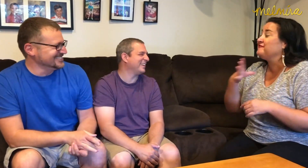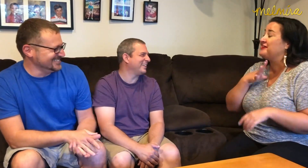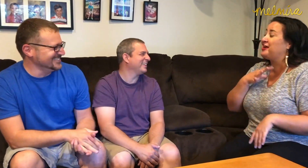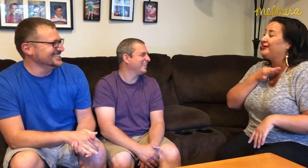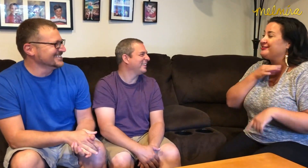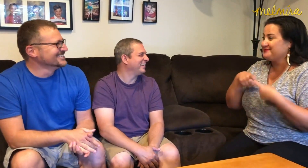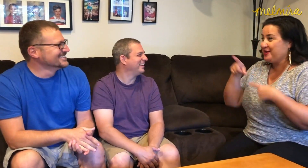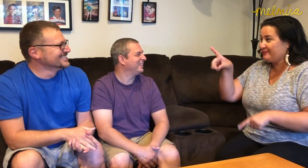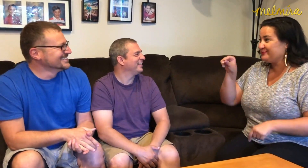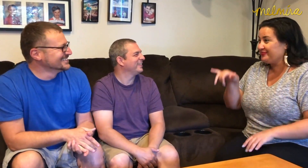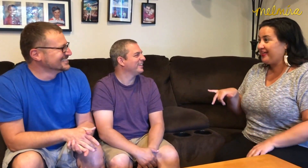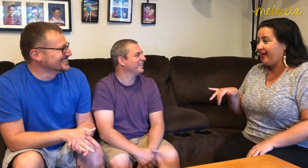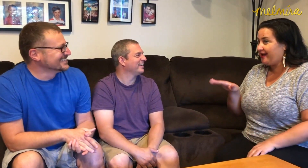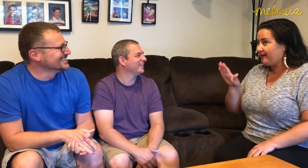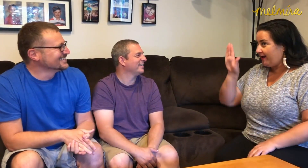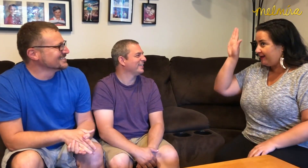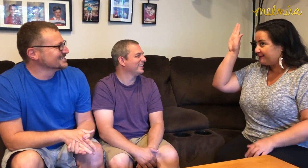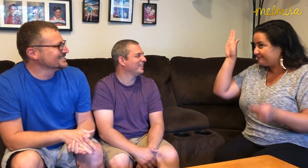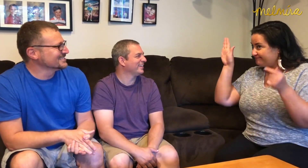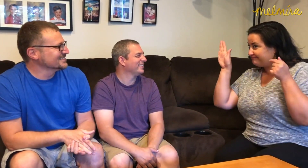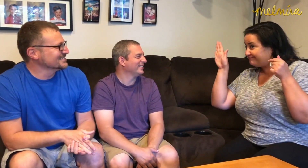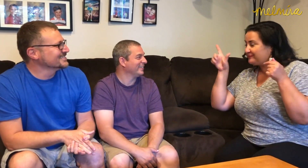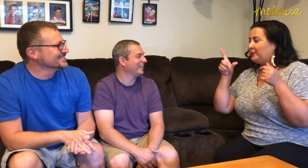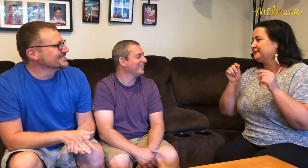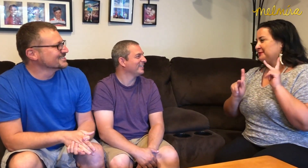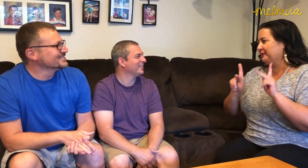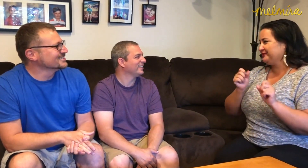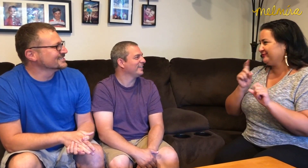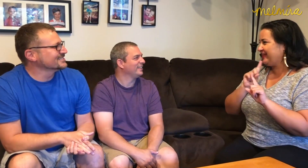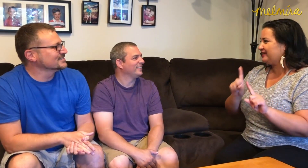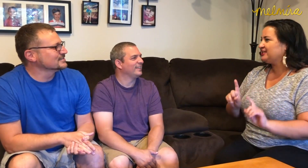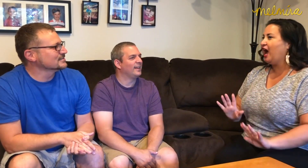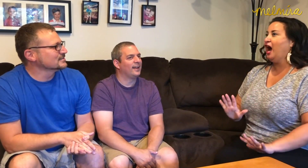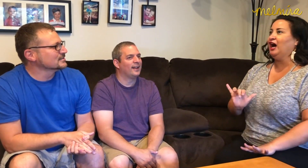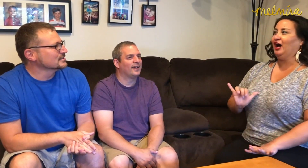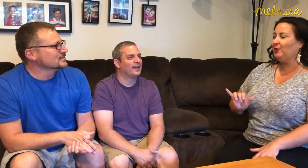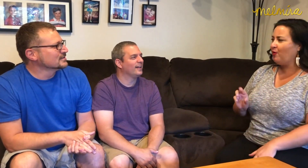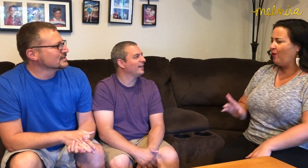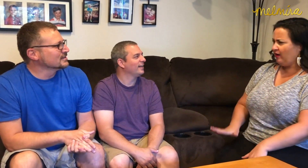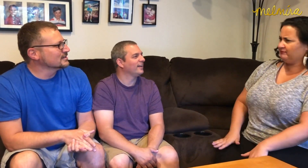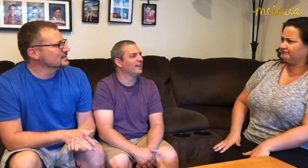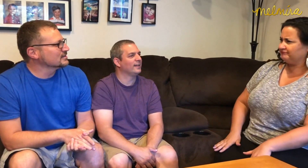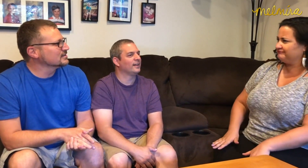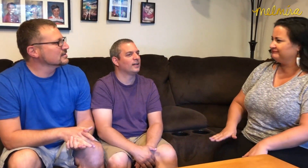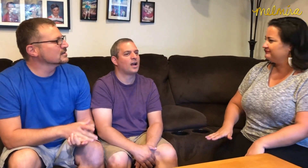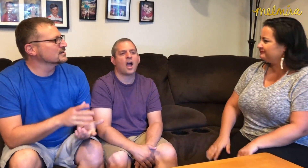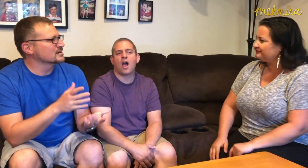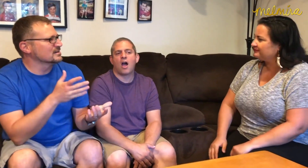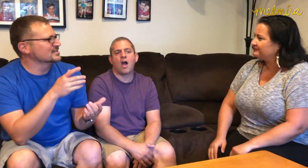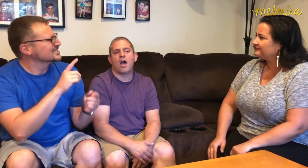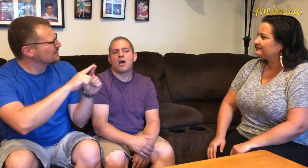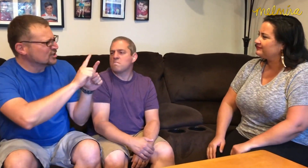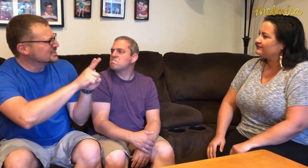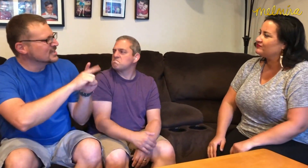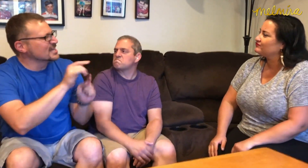Fine, when did you do that, what were people's reactions? Did they went ohh! Or were they confused? They were different.